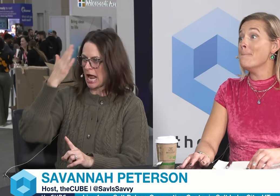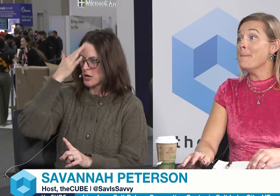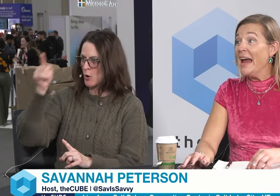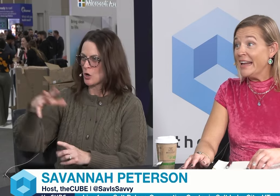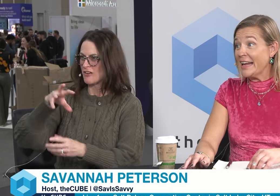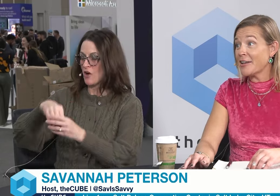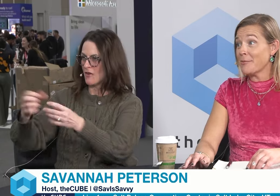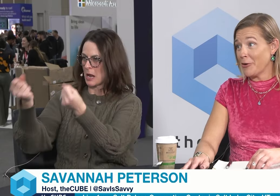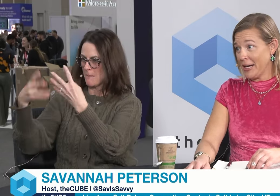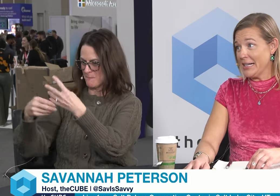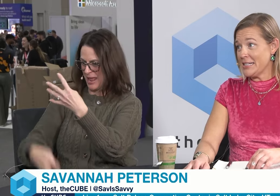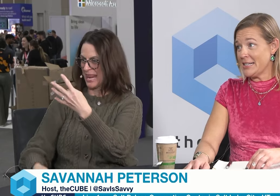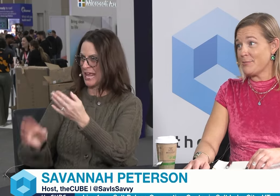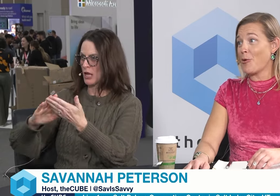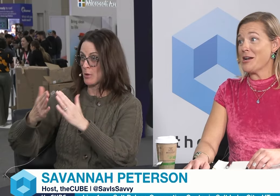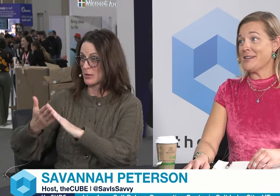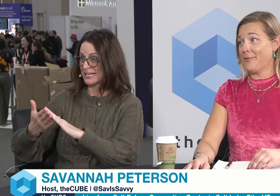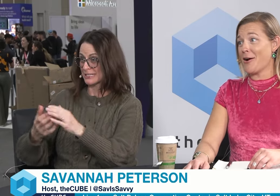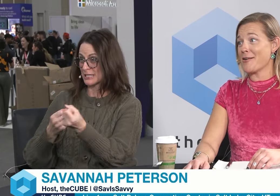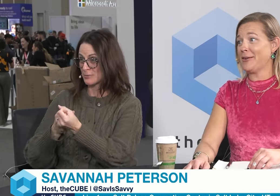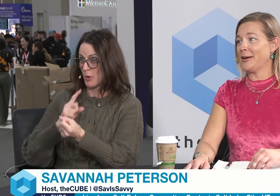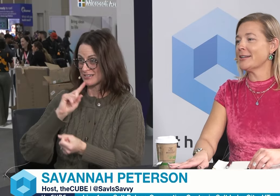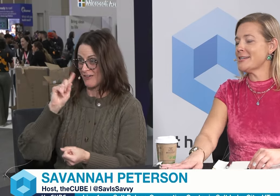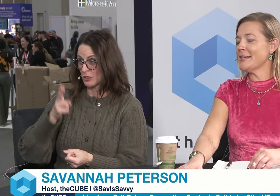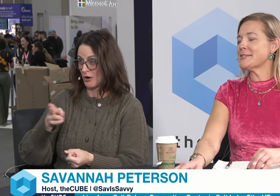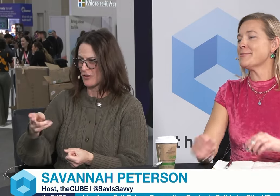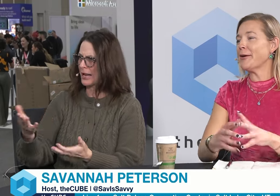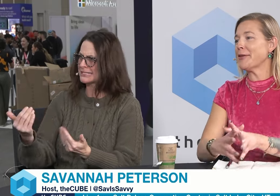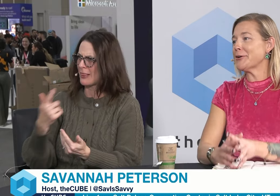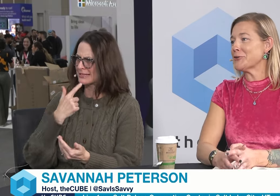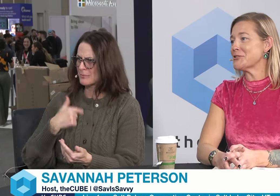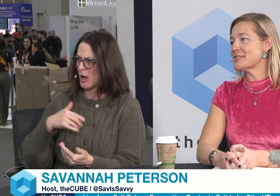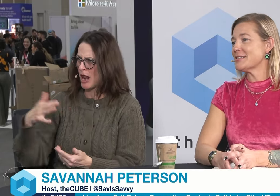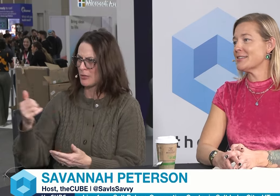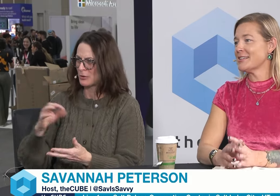of many communities that support deaf and hard of hearing. Tell us about those.